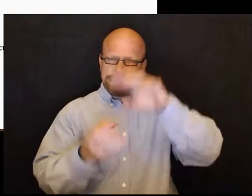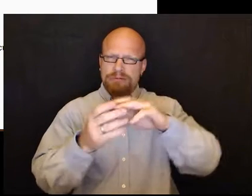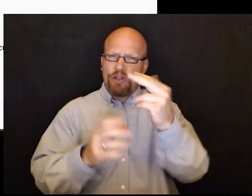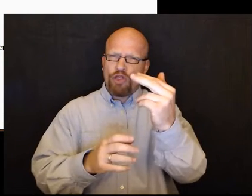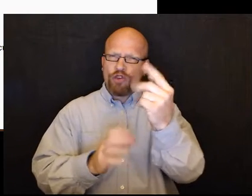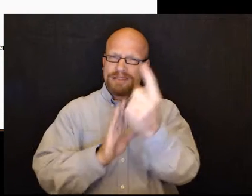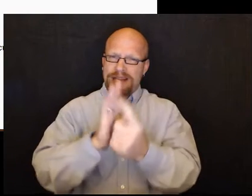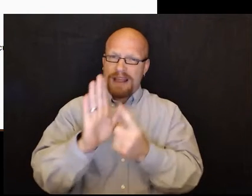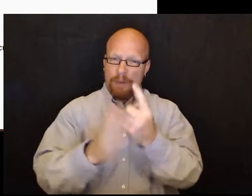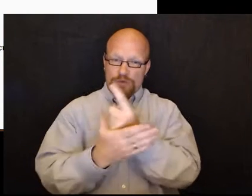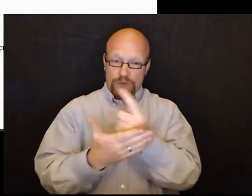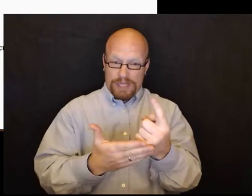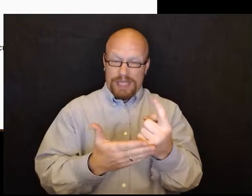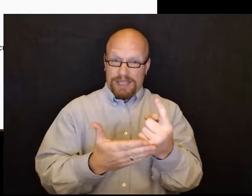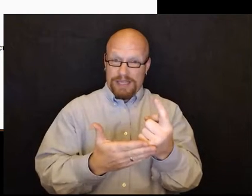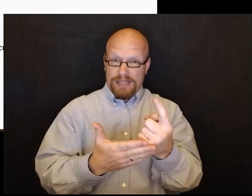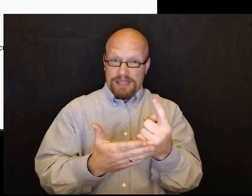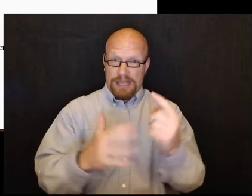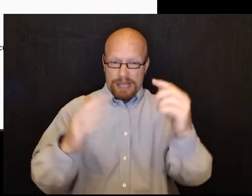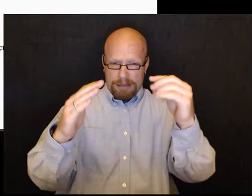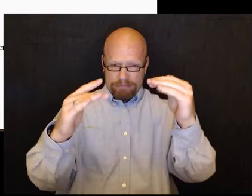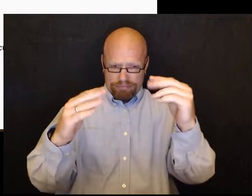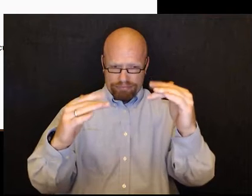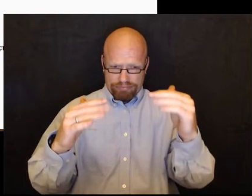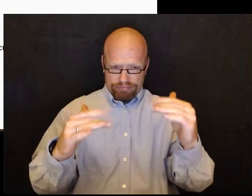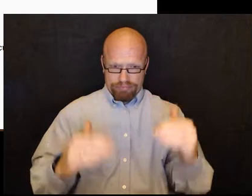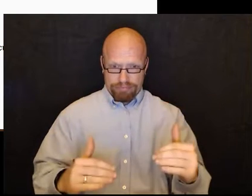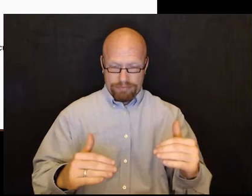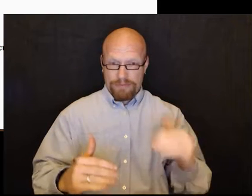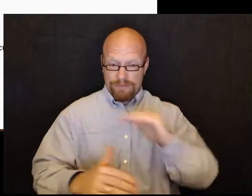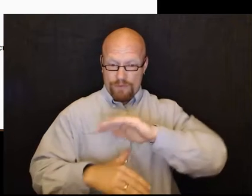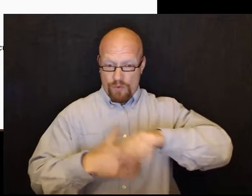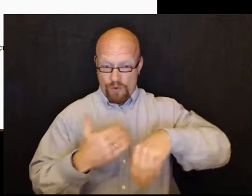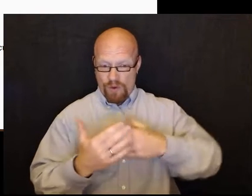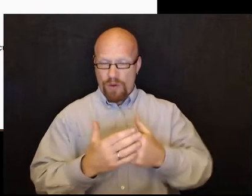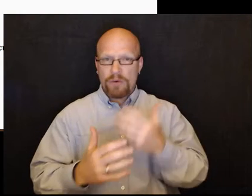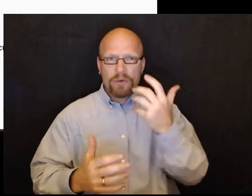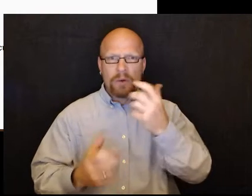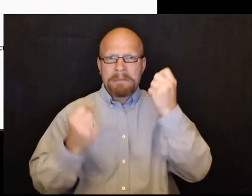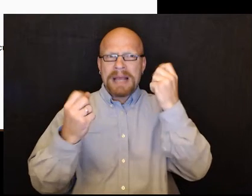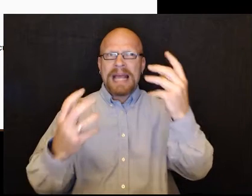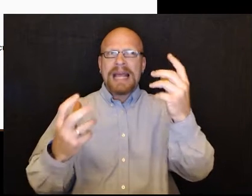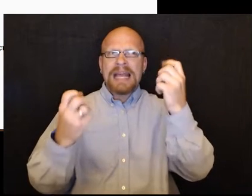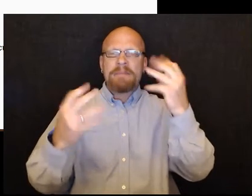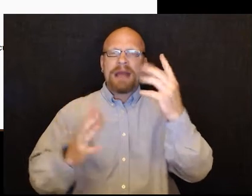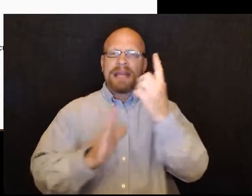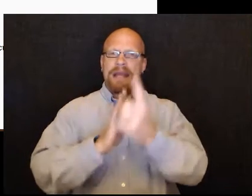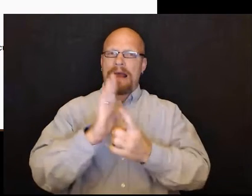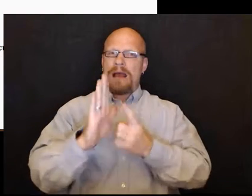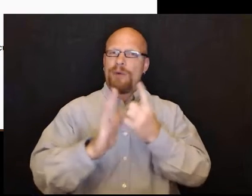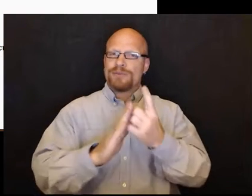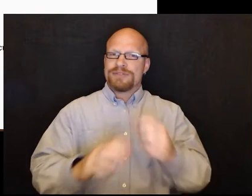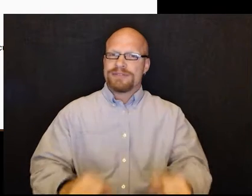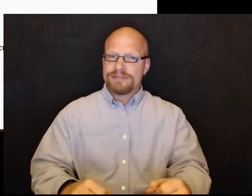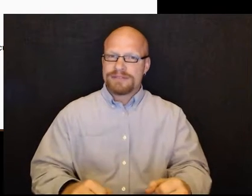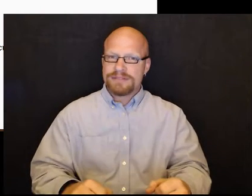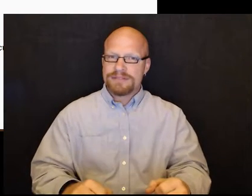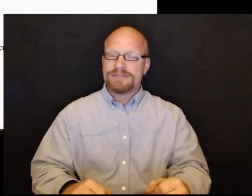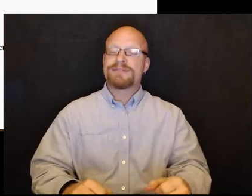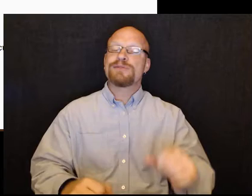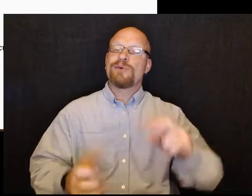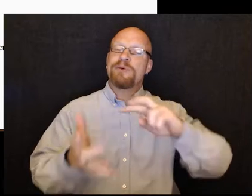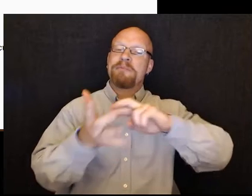else so in total we are talking about 13 hours a week so if you total it up for